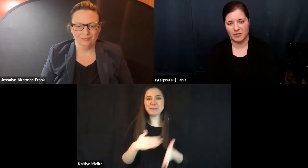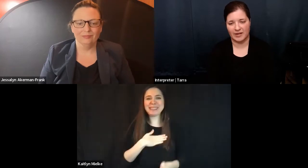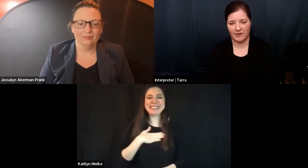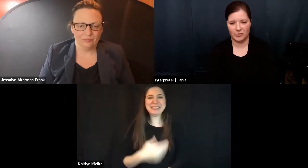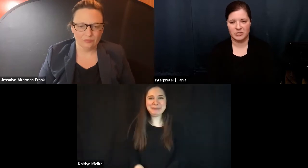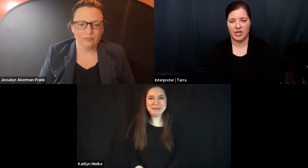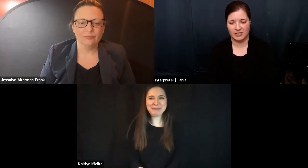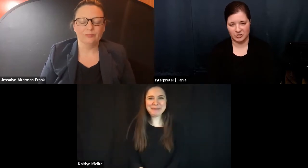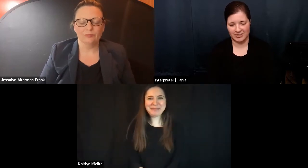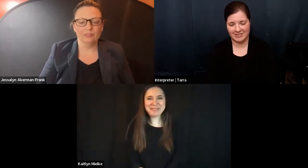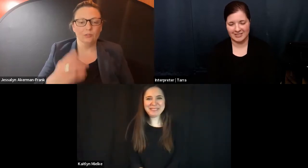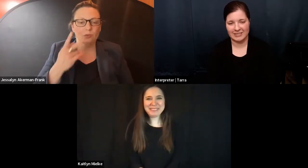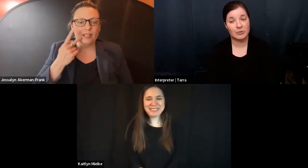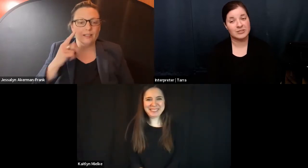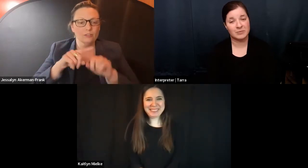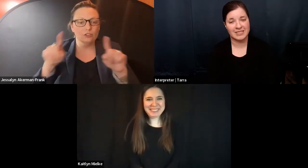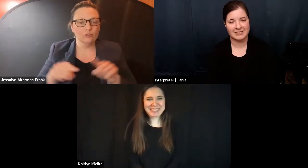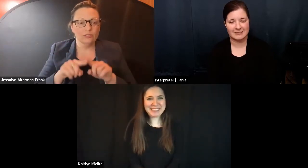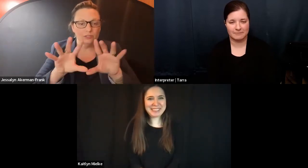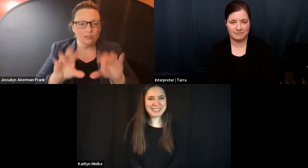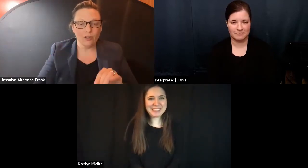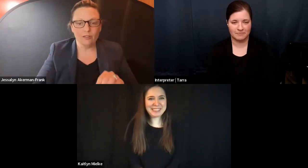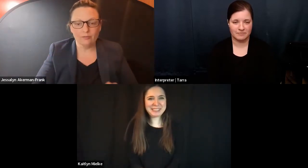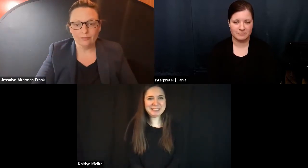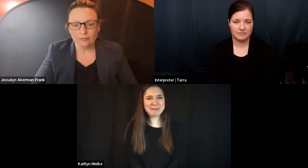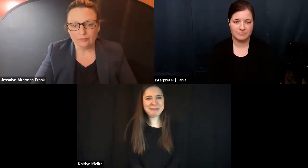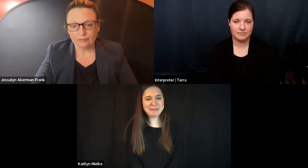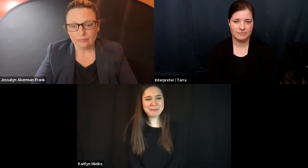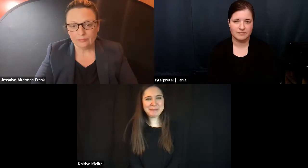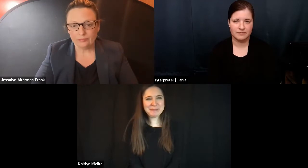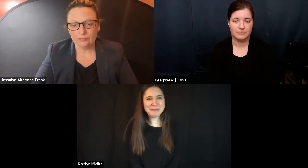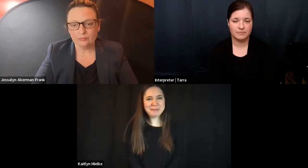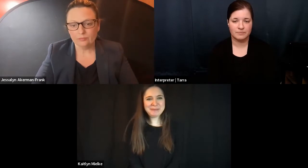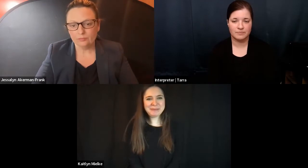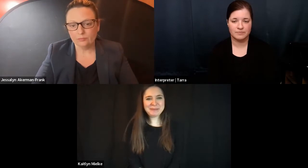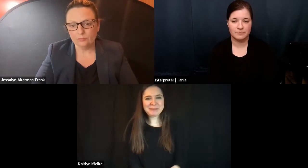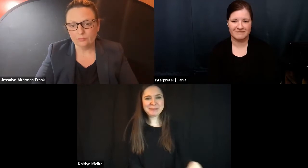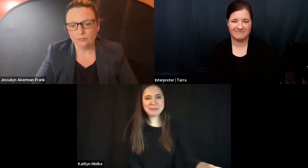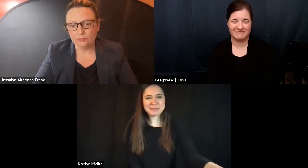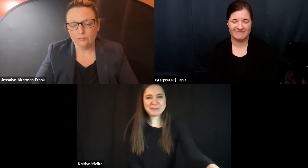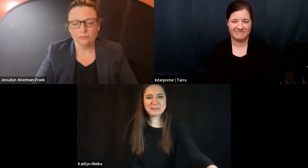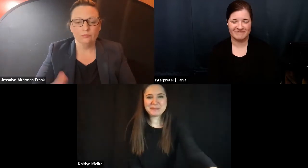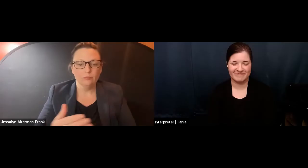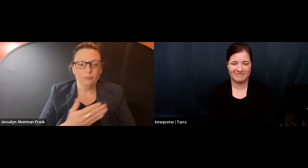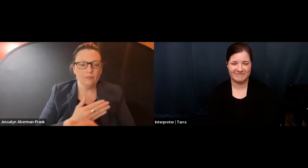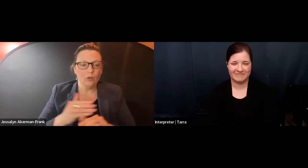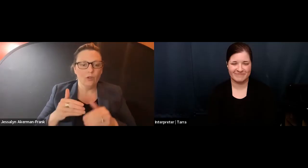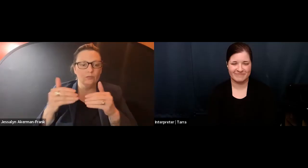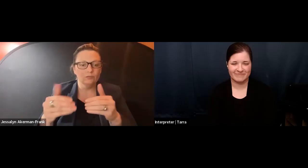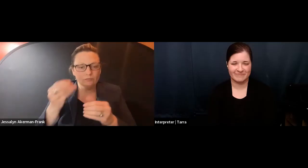And if we see the sun setting, then I have to hurry up and get home or hurry up and get into a building with light so I avoid the dark. Those are my examples of environment challenges.